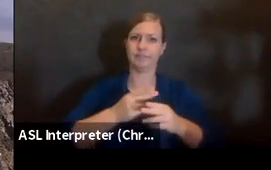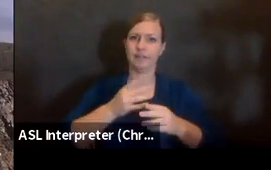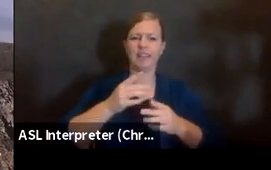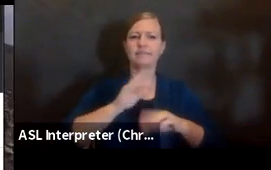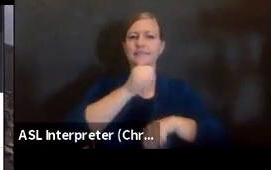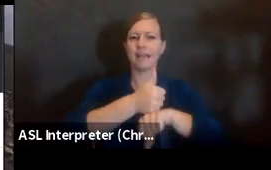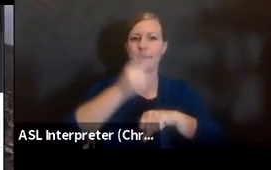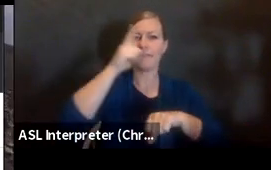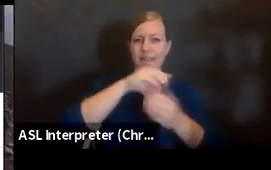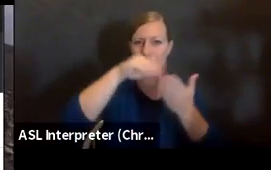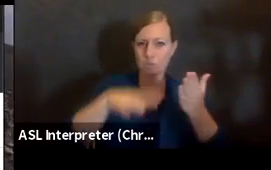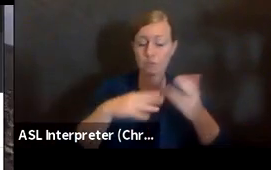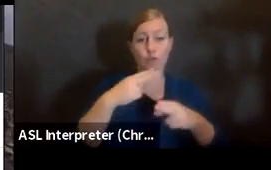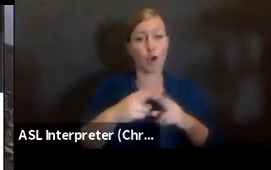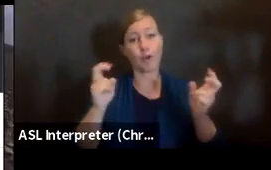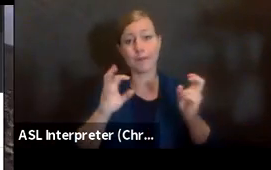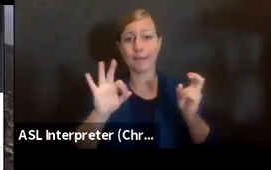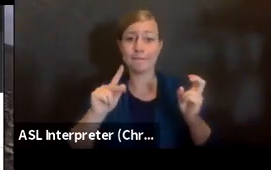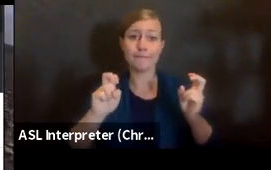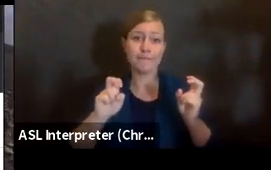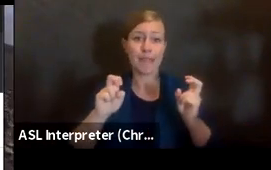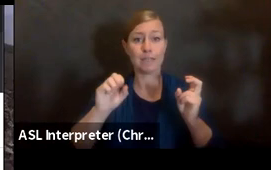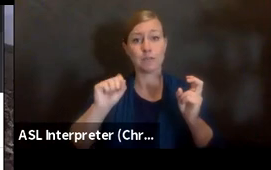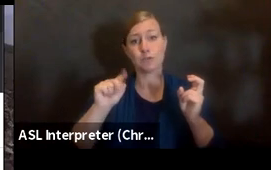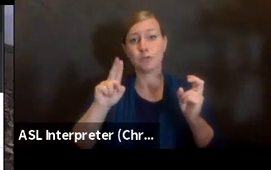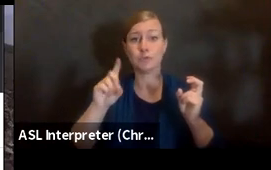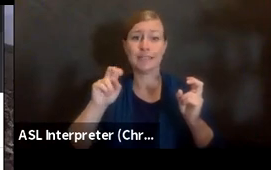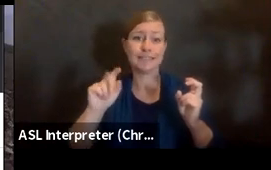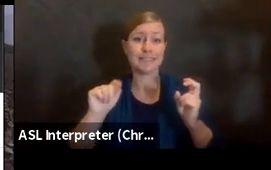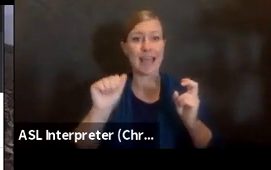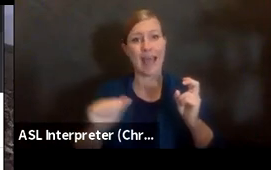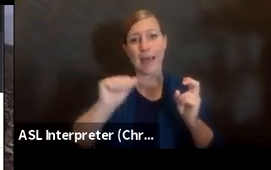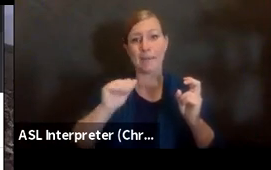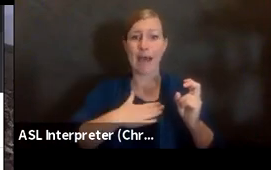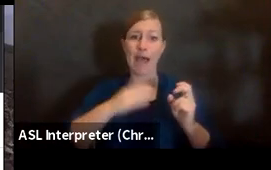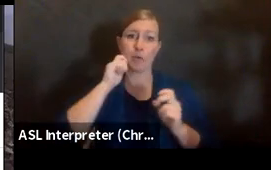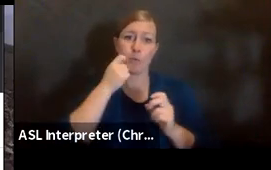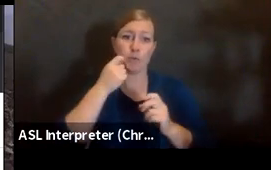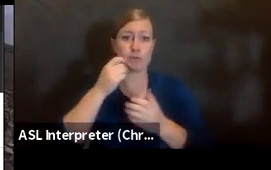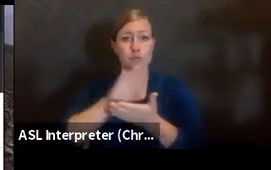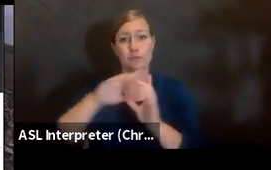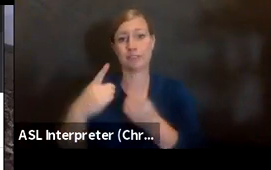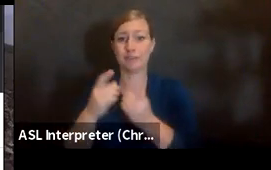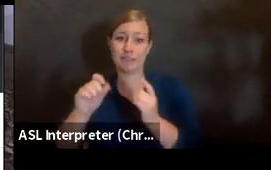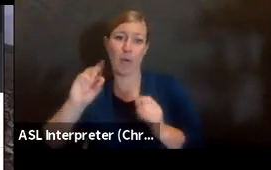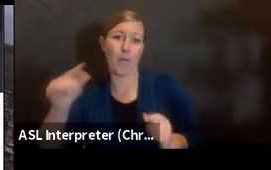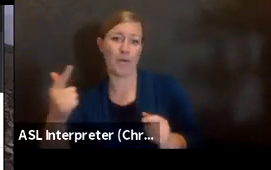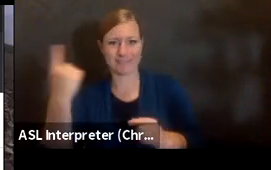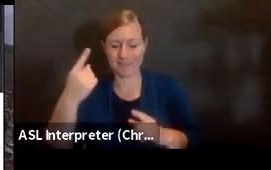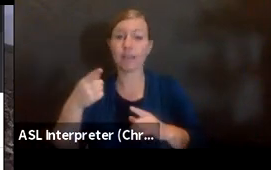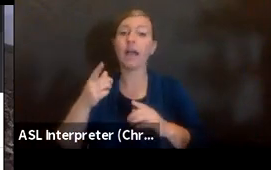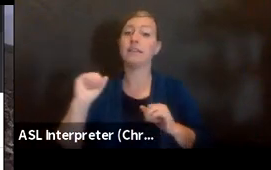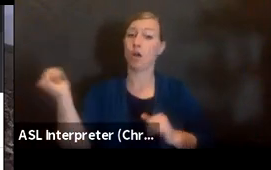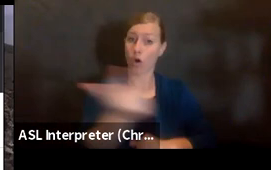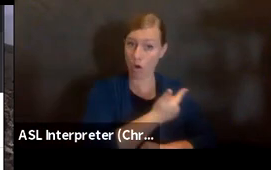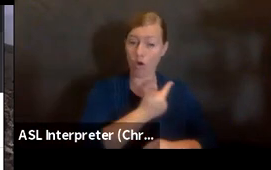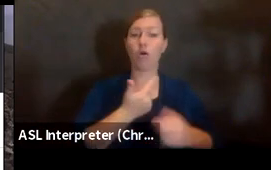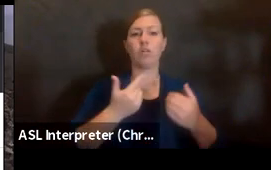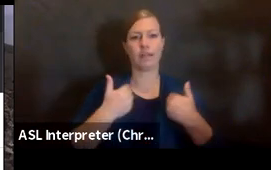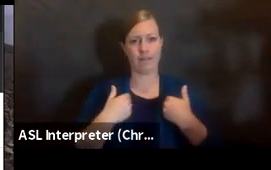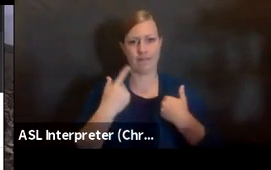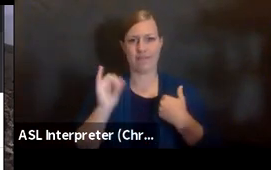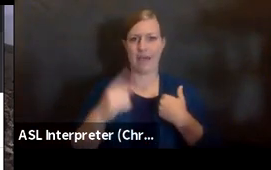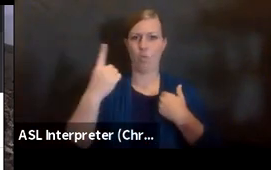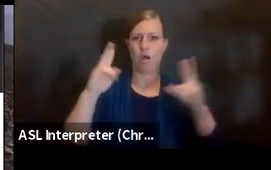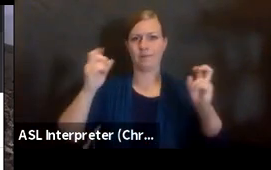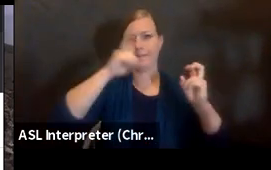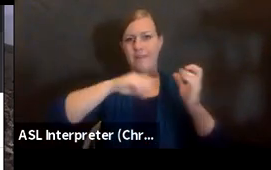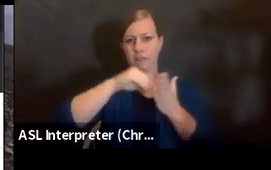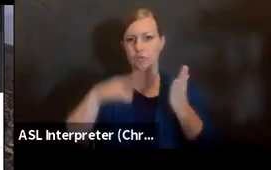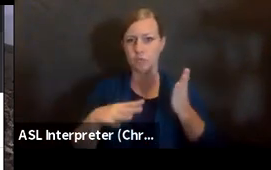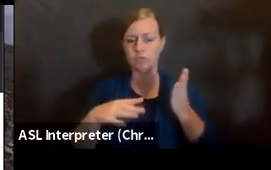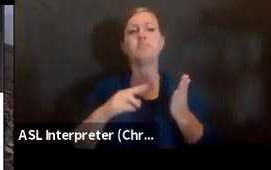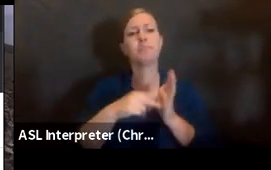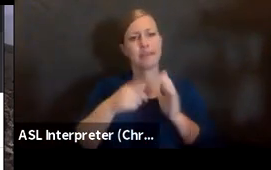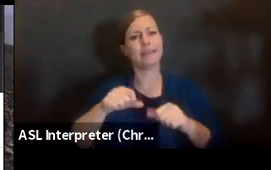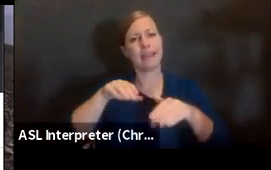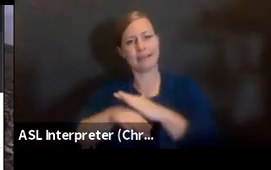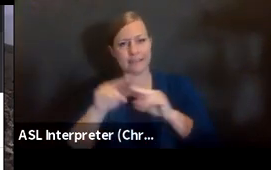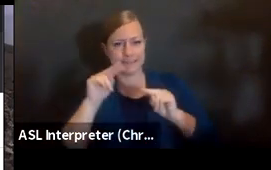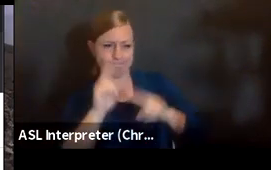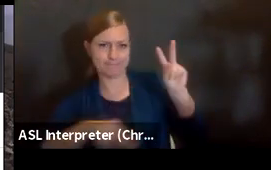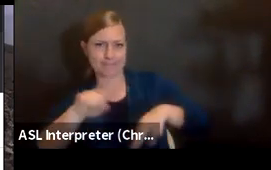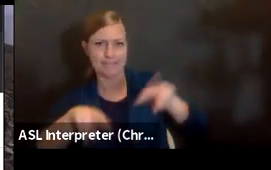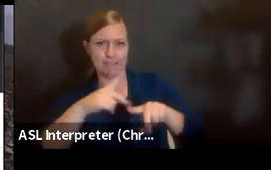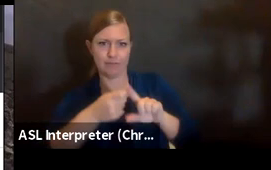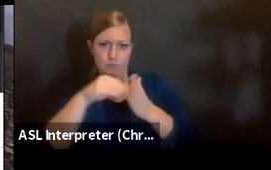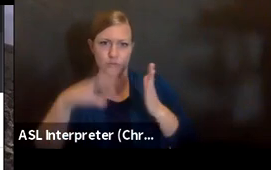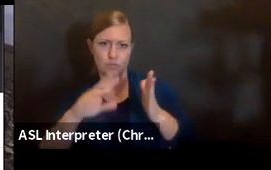Jeff Crawford: FakeStudentAtMyCool SchoolDistrict.org and they add that student to their classes and they all have the login credentials from another device to see what it looks like. There are some creative ways you can get around it. But yes, we are asking Google,